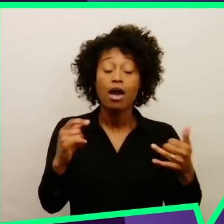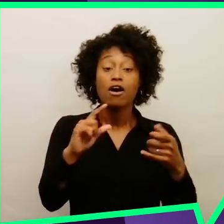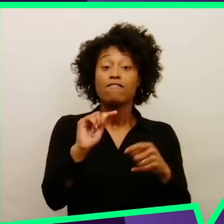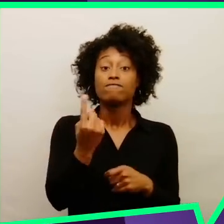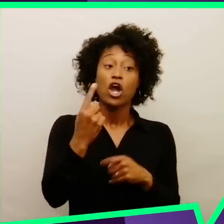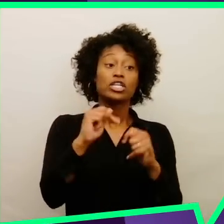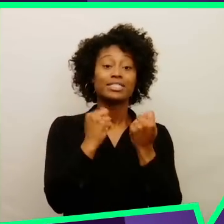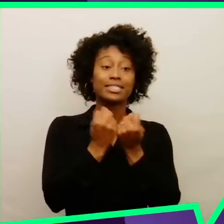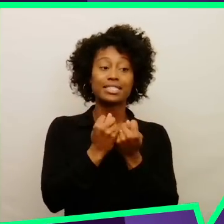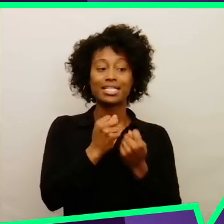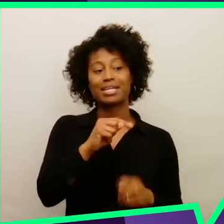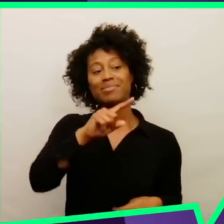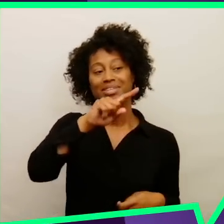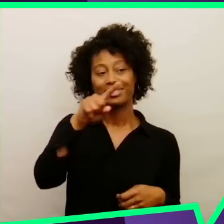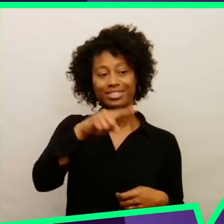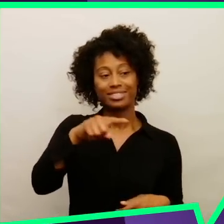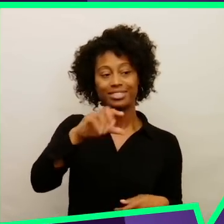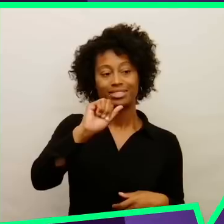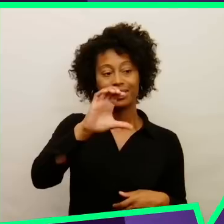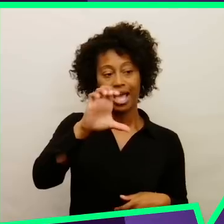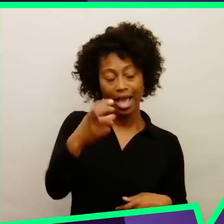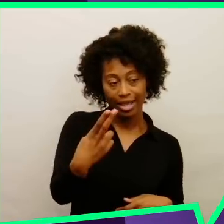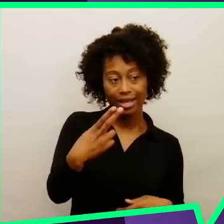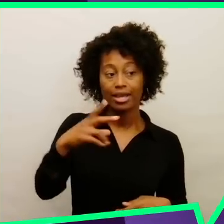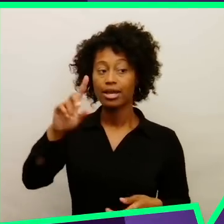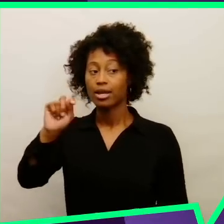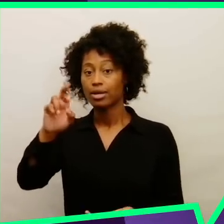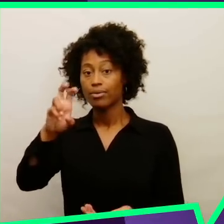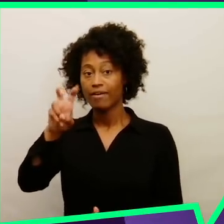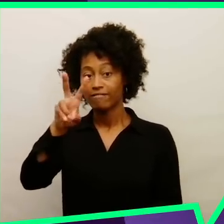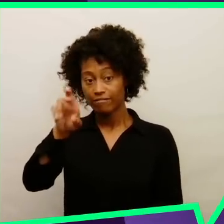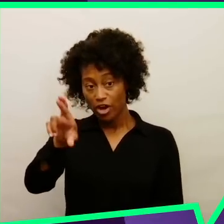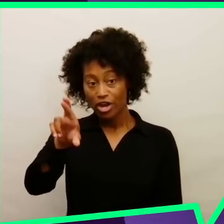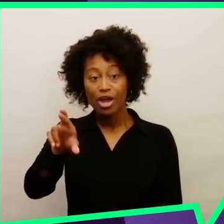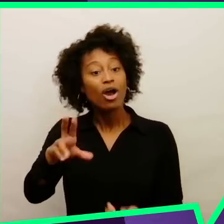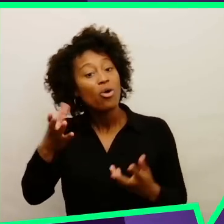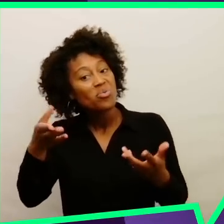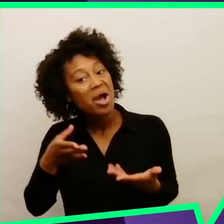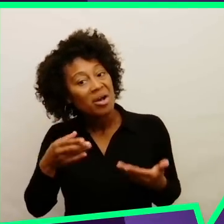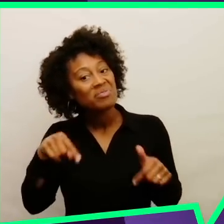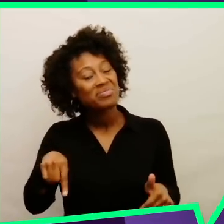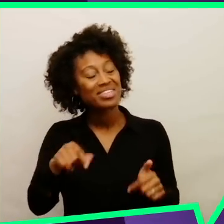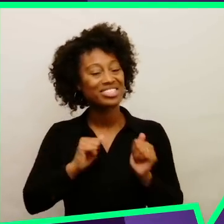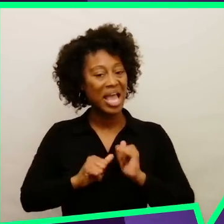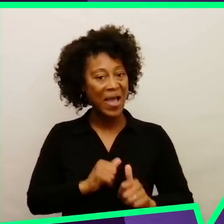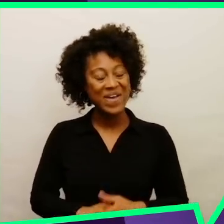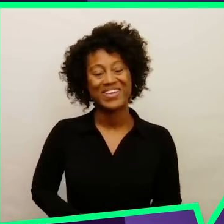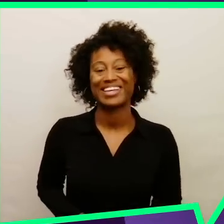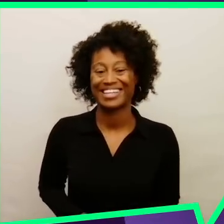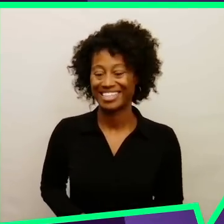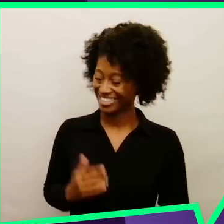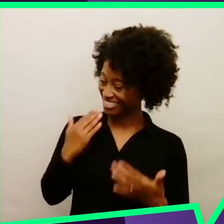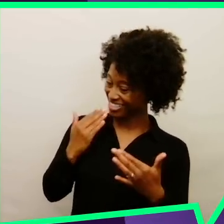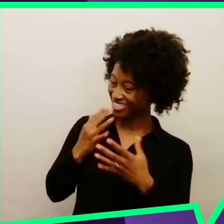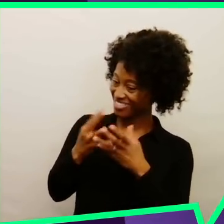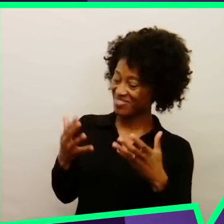We got Zach, and we got Trevor. Welcome to the showcase. Thank you very much. Happy to be here.